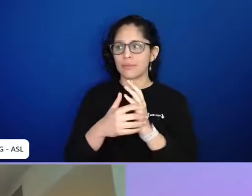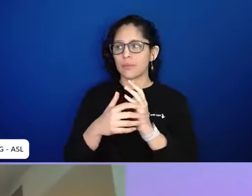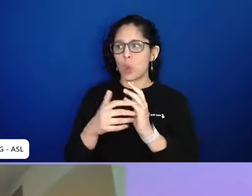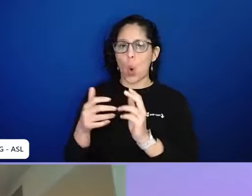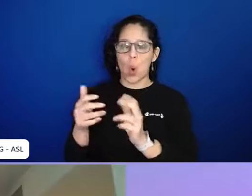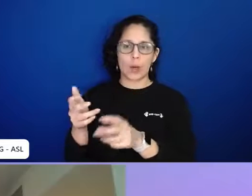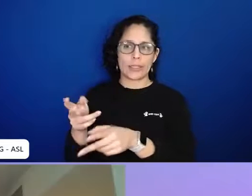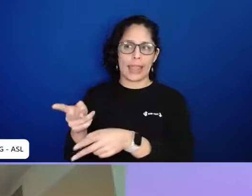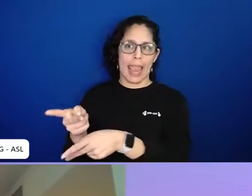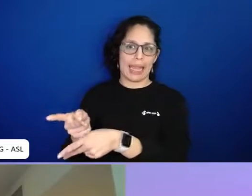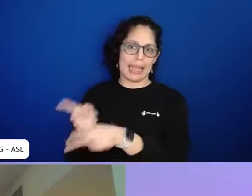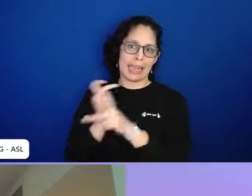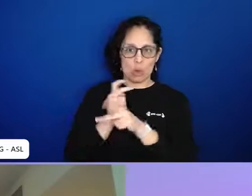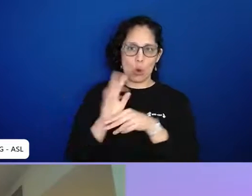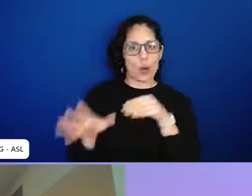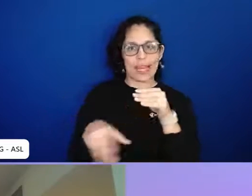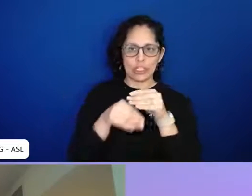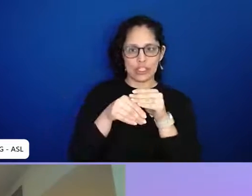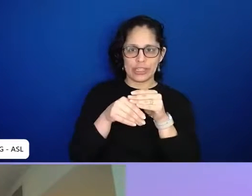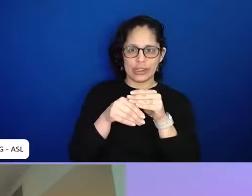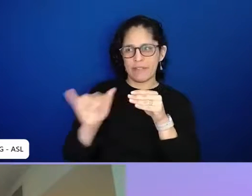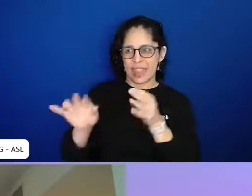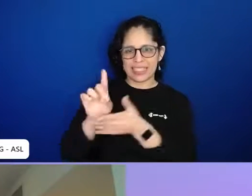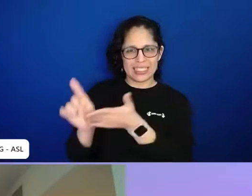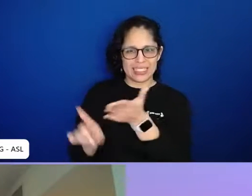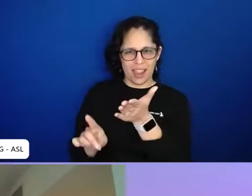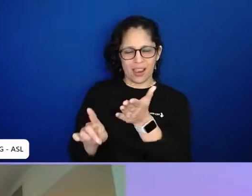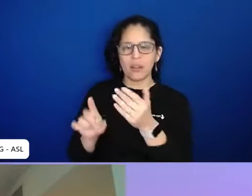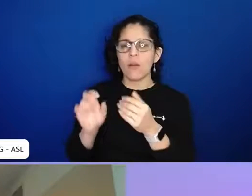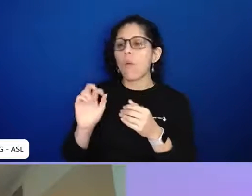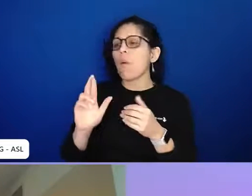it's an amendment I'll call